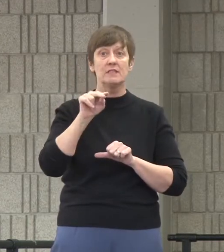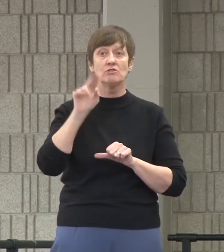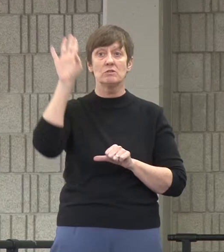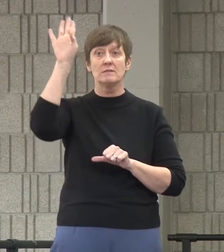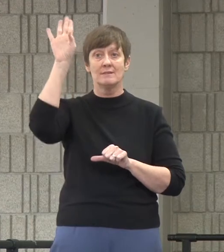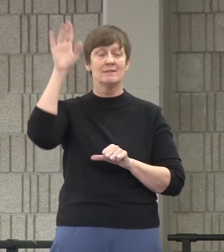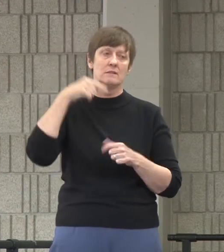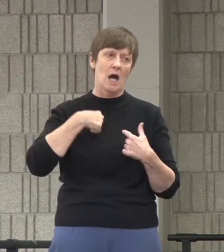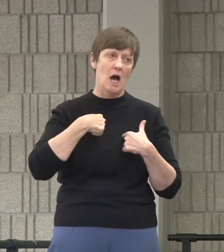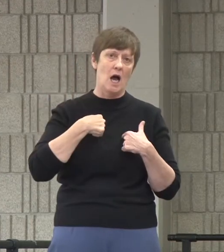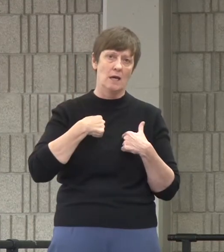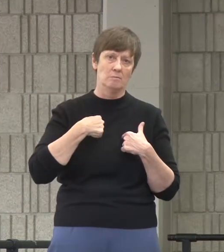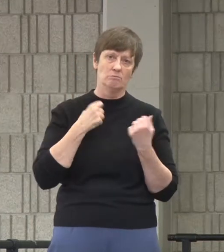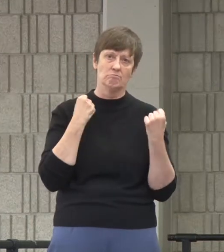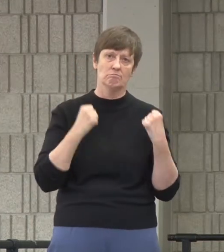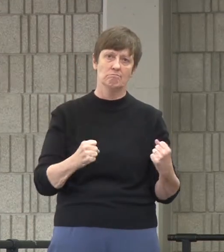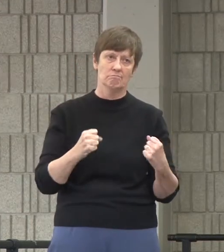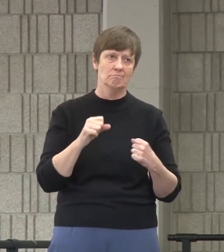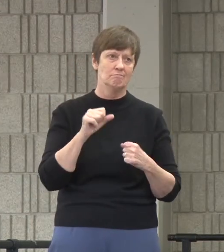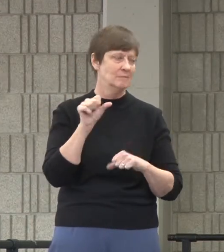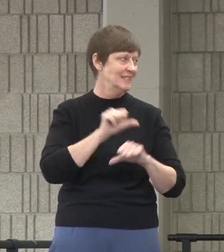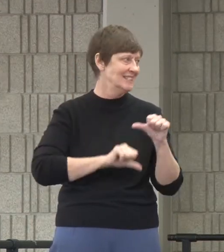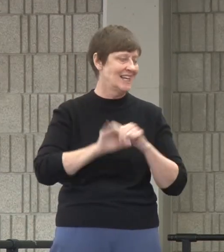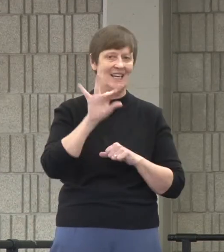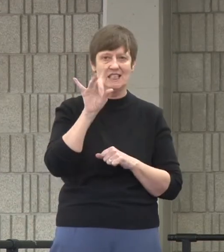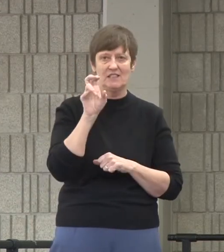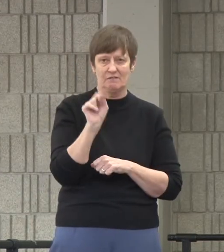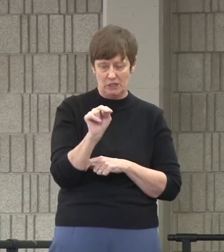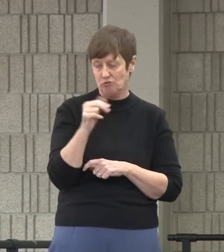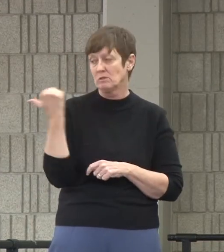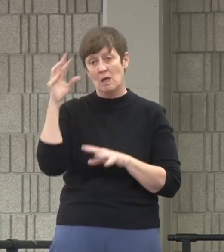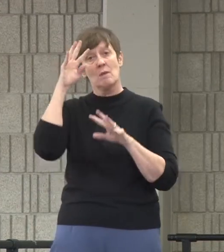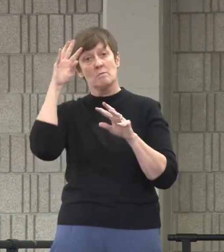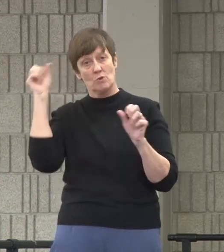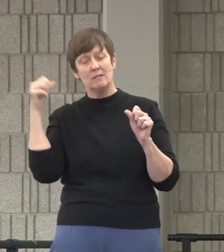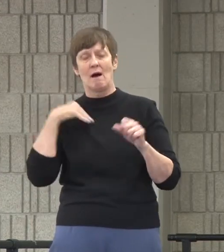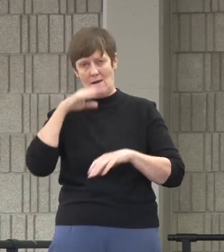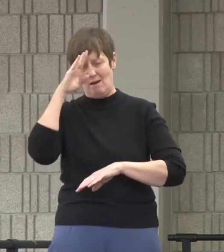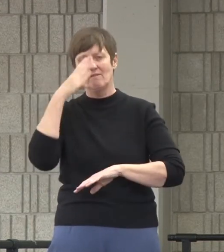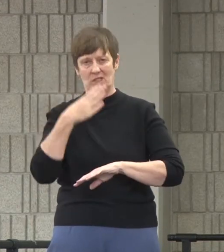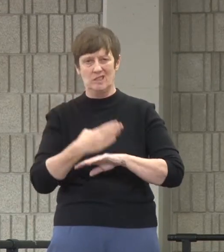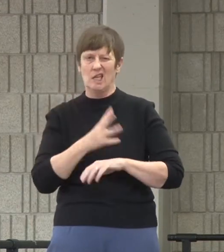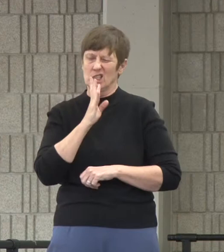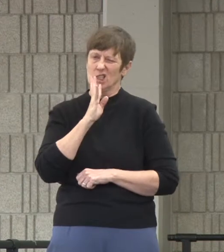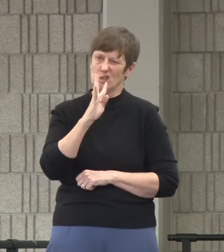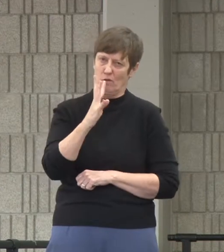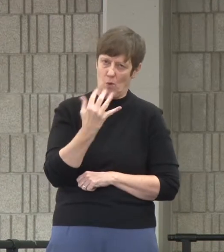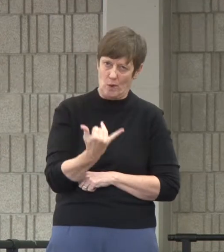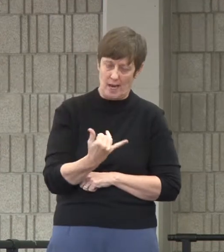Ok, well as Mr. President mentioned, I do have a son, he is 4 now.